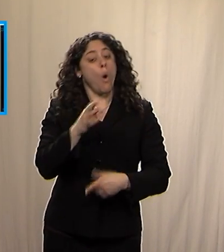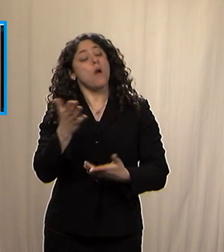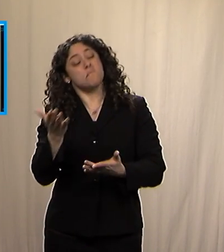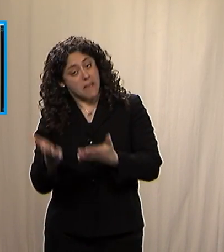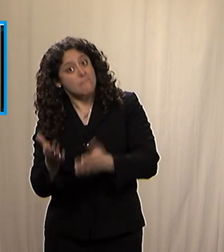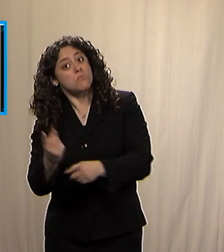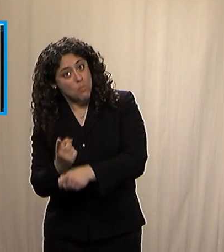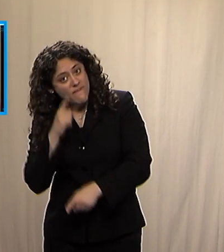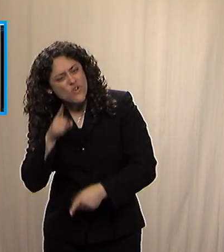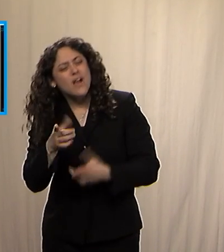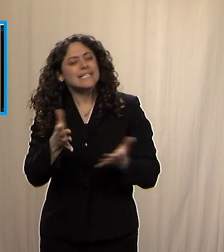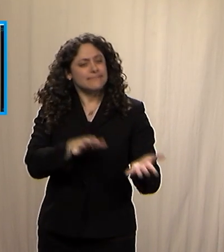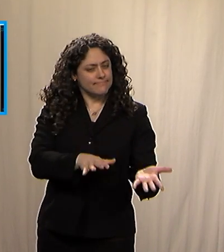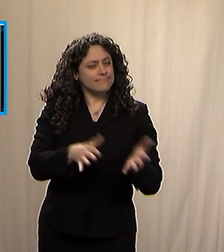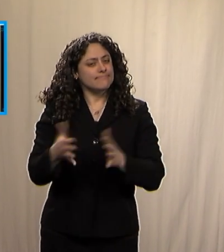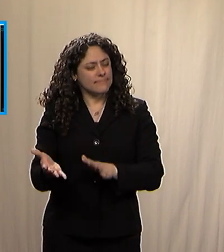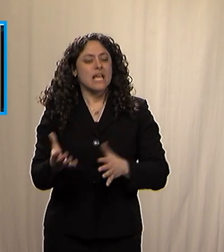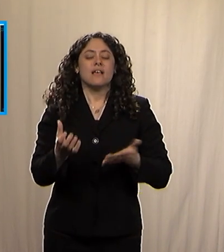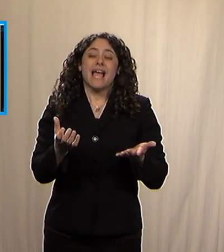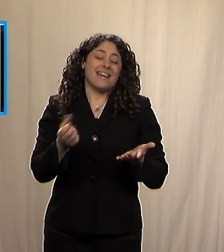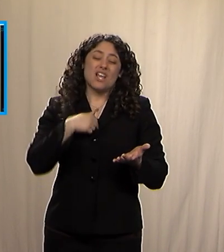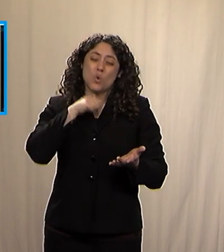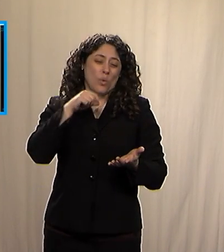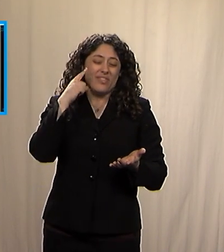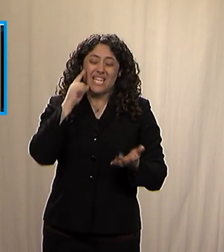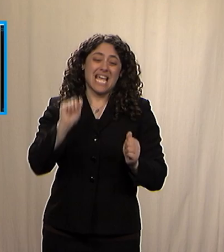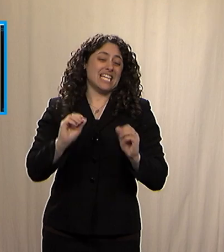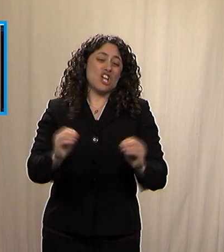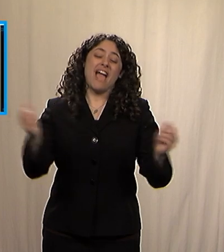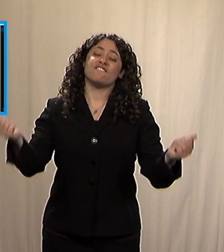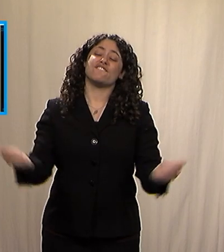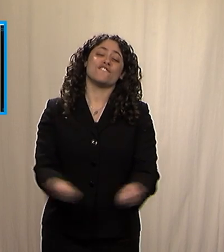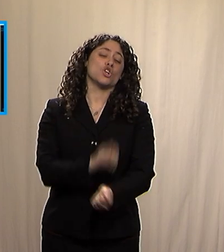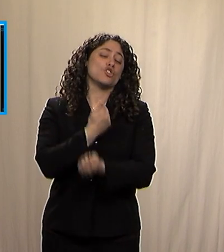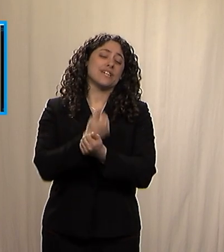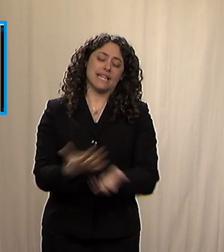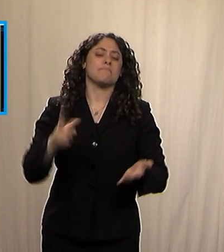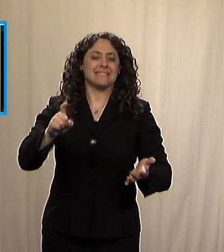I don't think everything can be taught necessarily. I think there needs to be a baseline